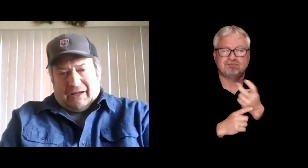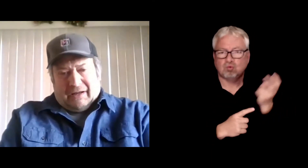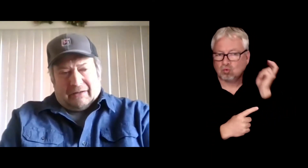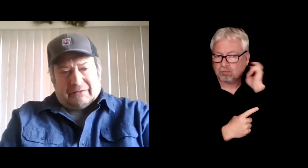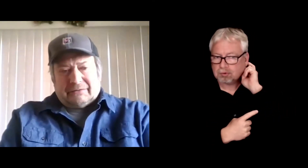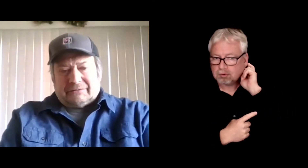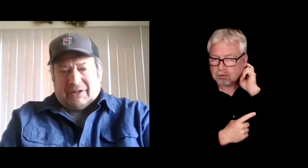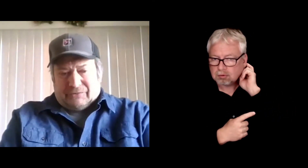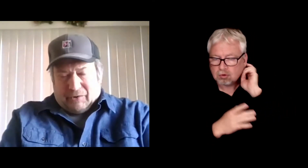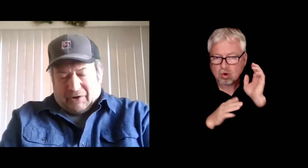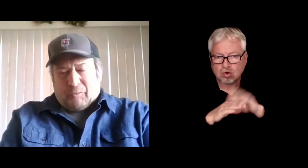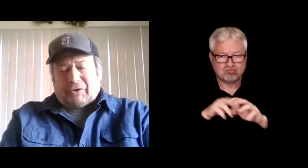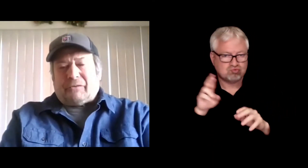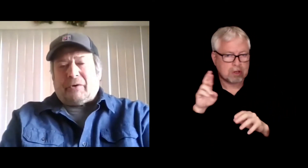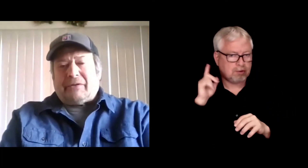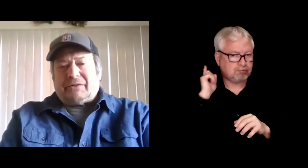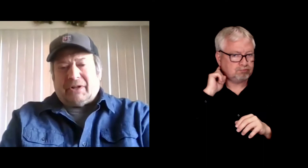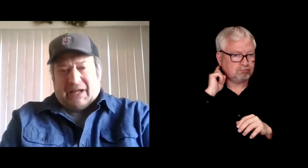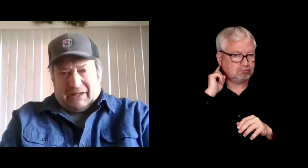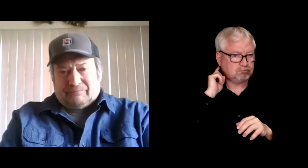and that's what I'm working with today.